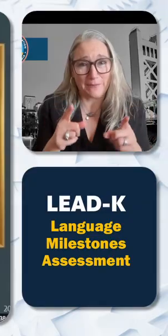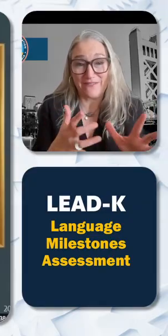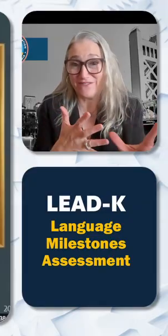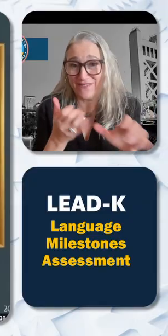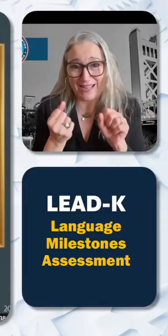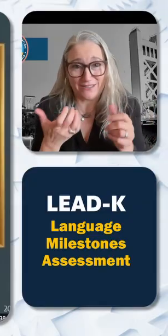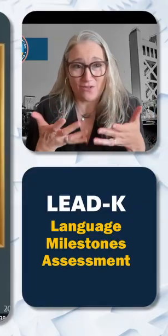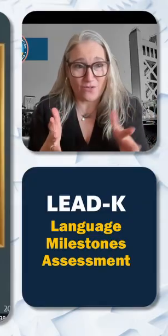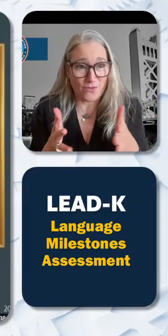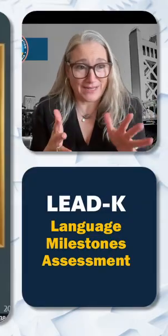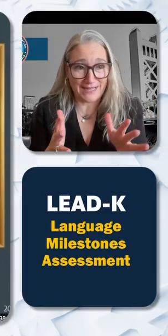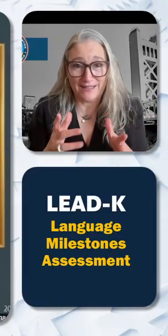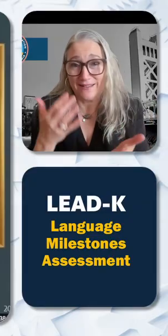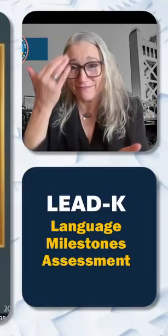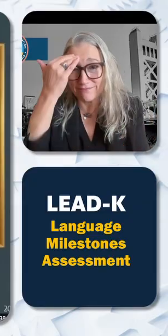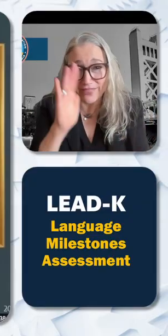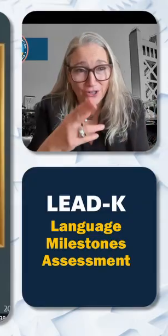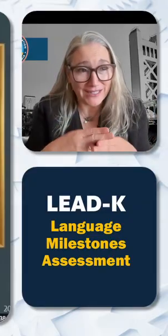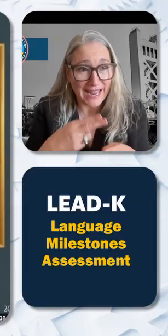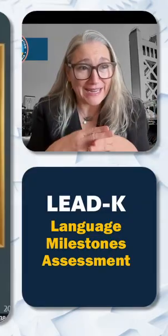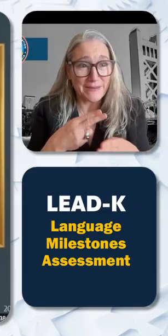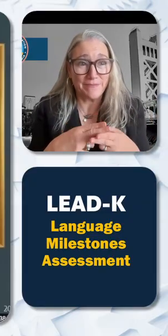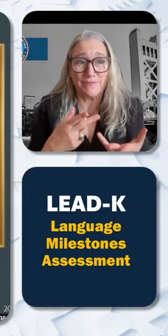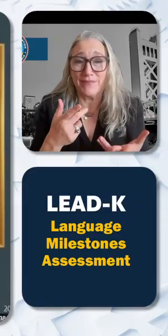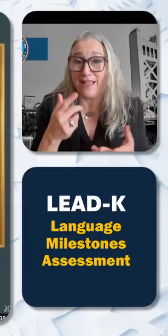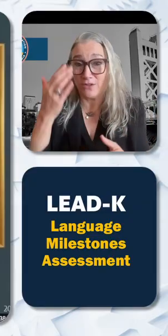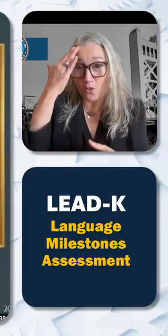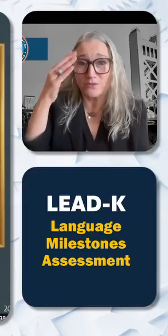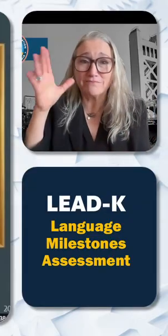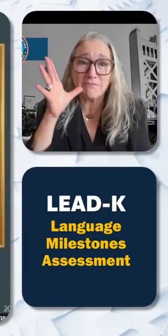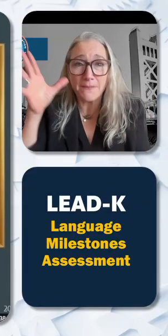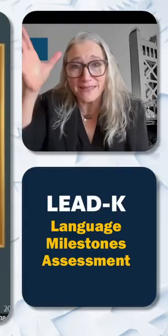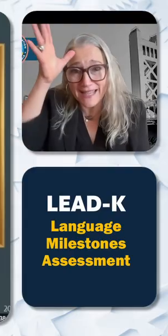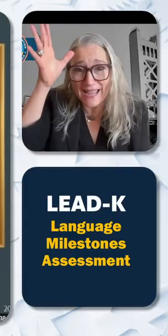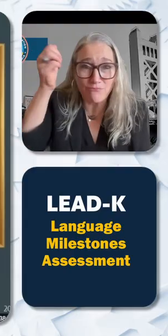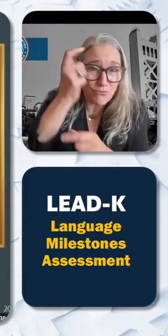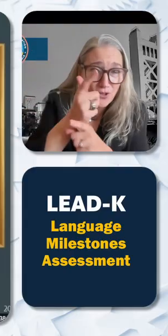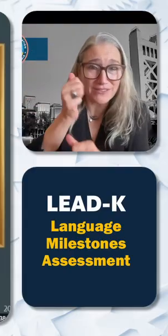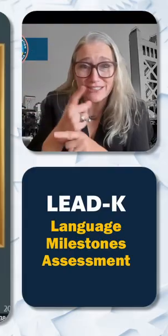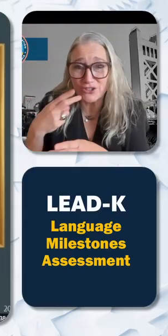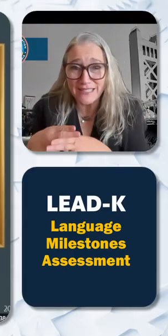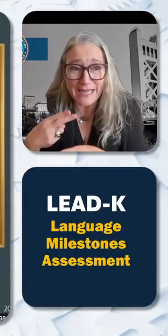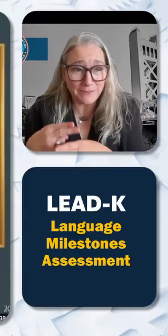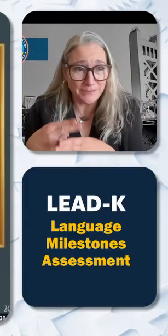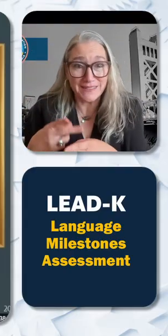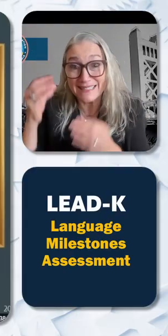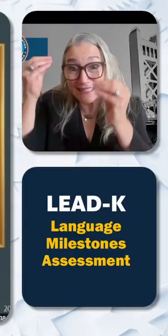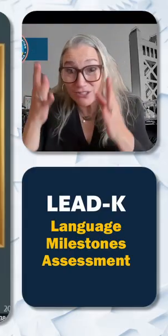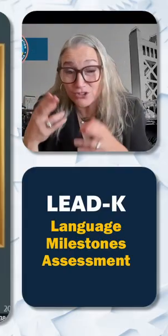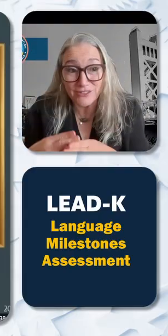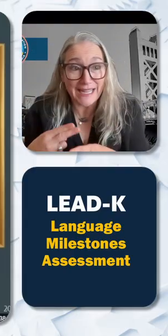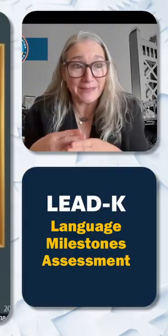From ages 1 to 2, language develops so quickly, so they'll recognize their own name, they'll use